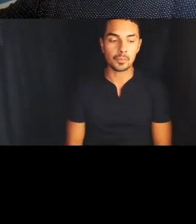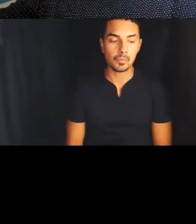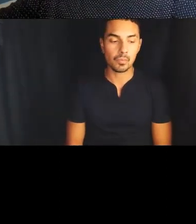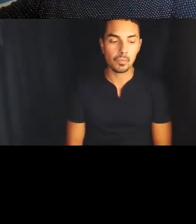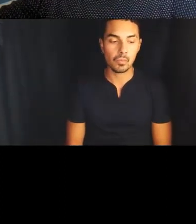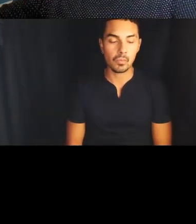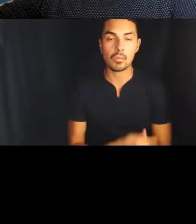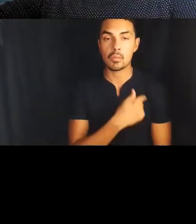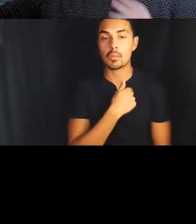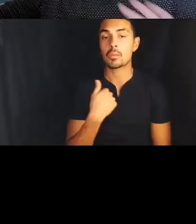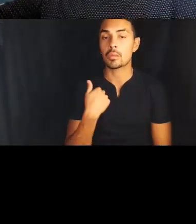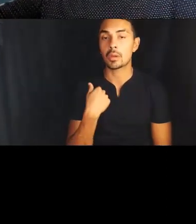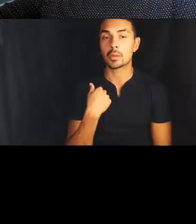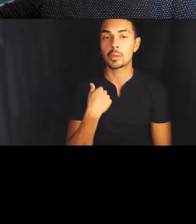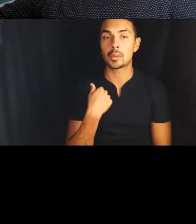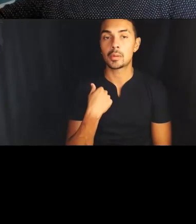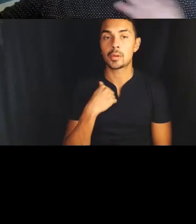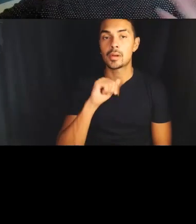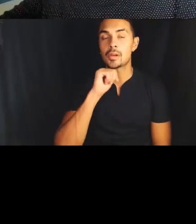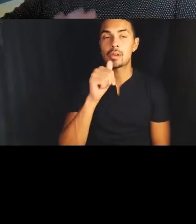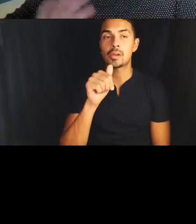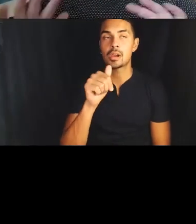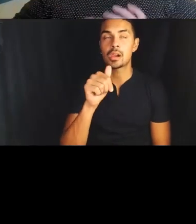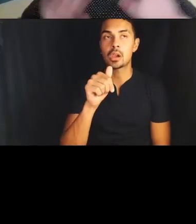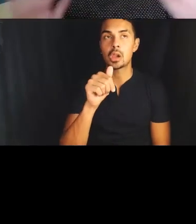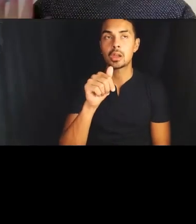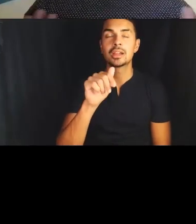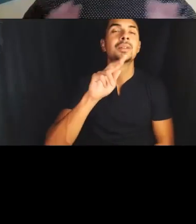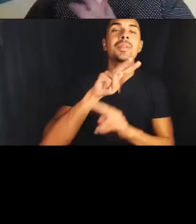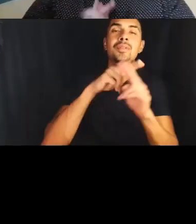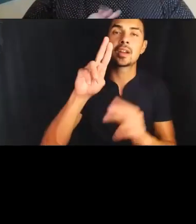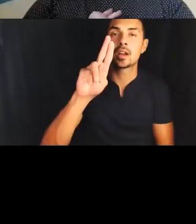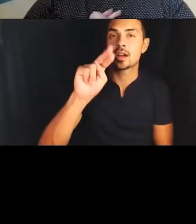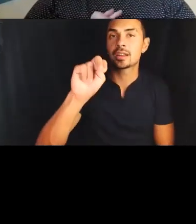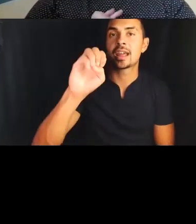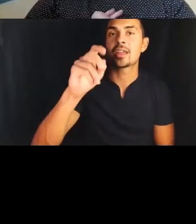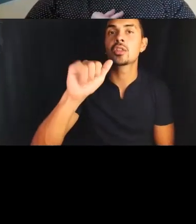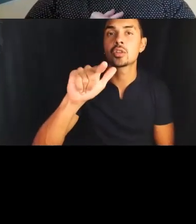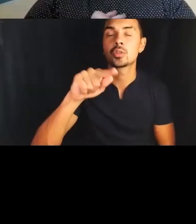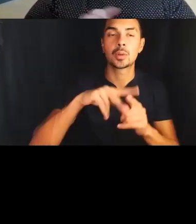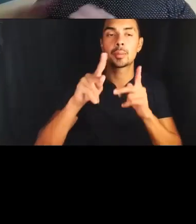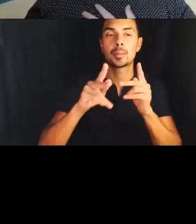it would be totally unethical to check, make people prove in any way.